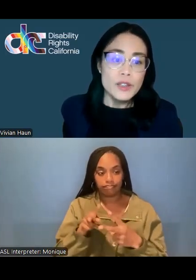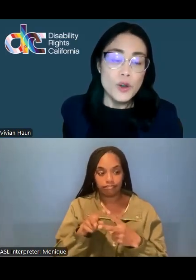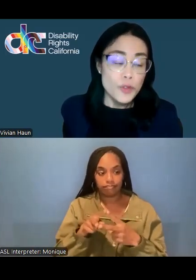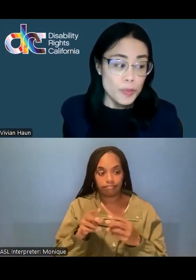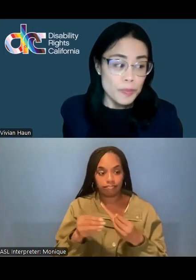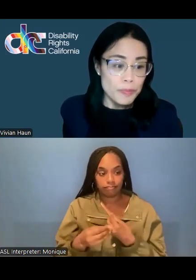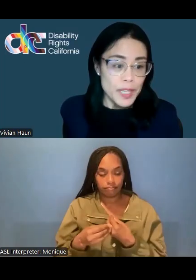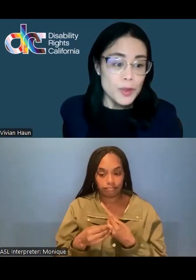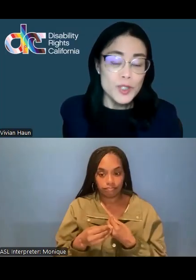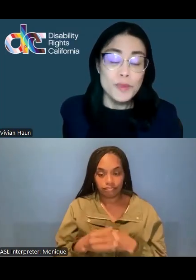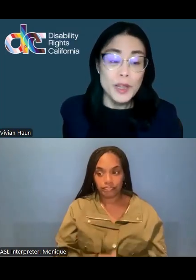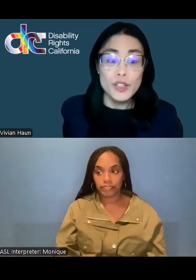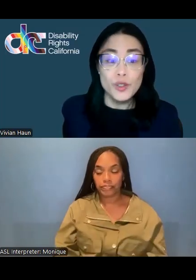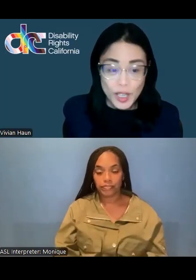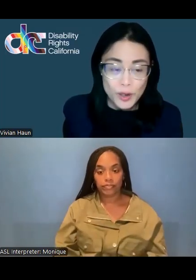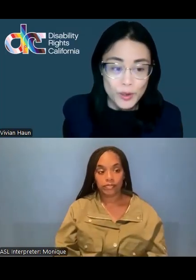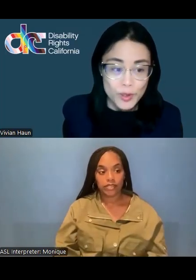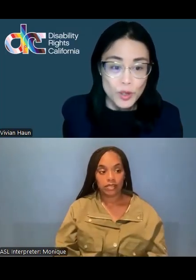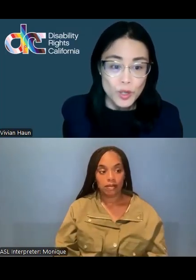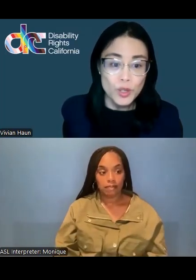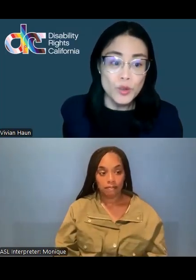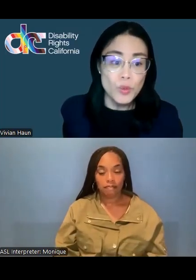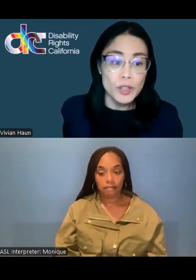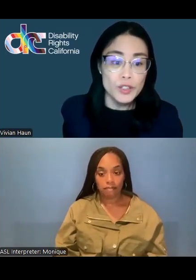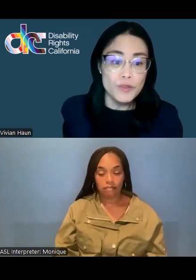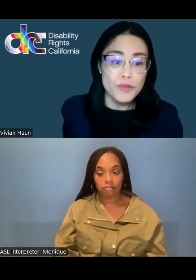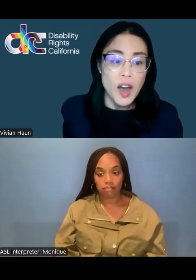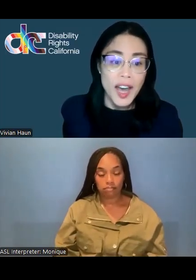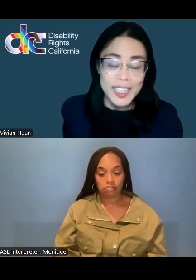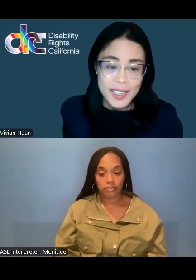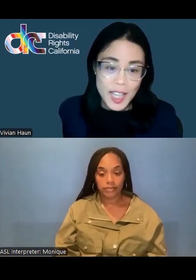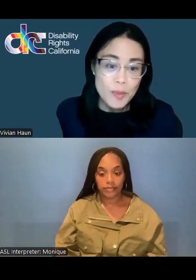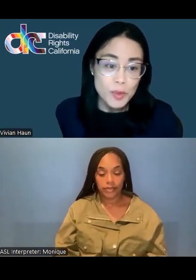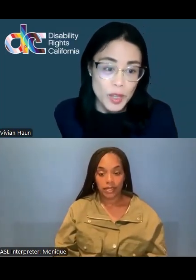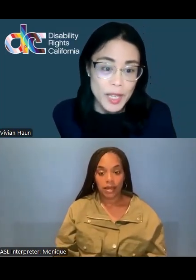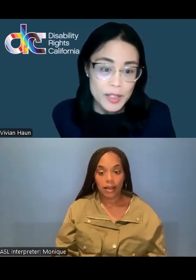so for people served by regional centers who want to find employment